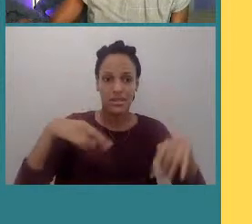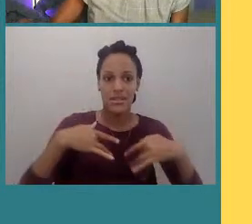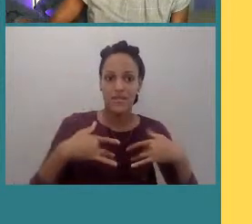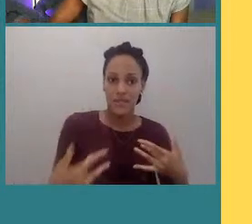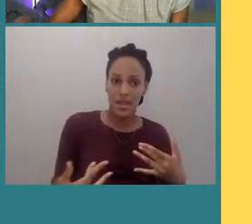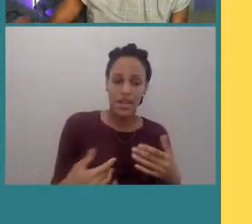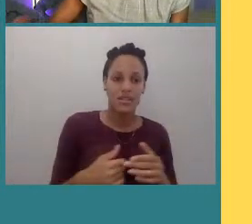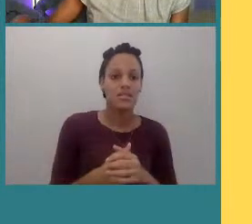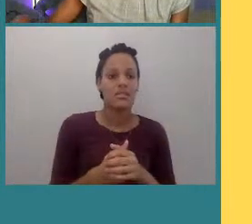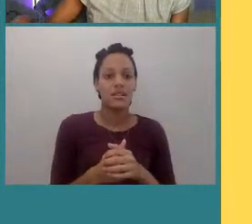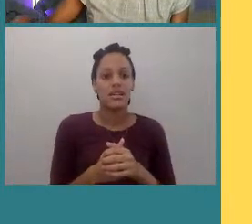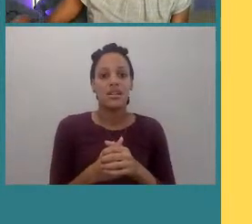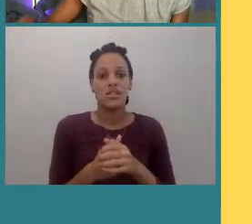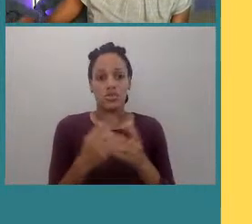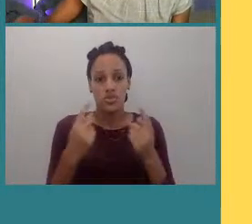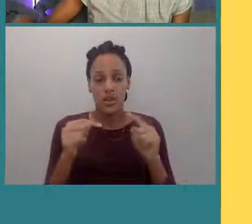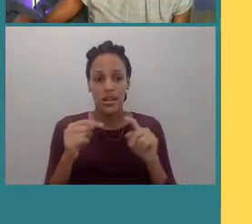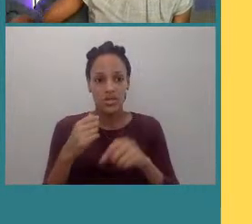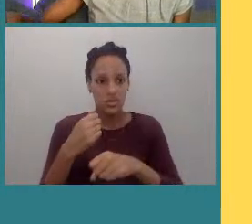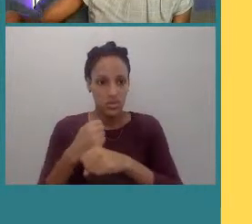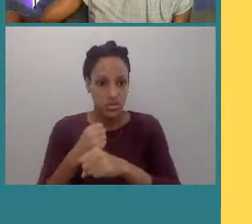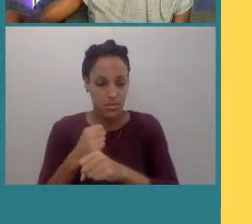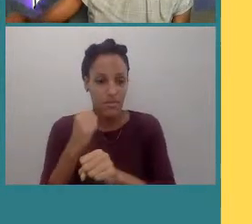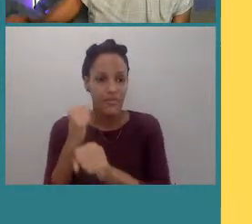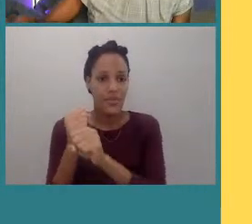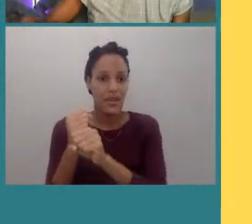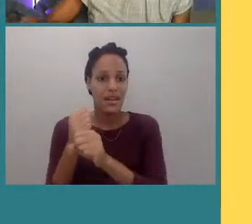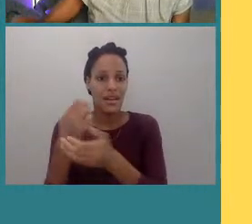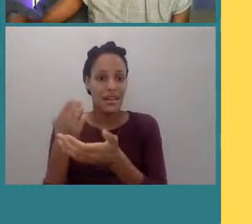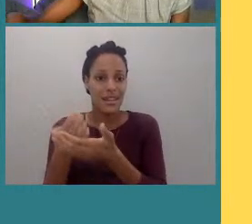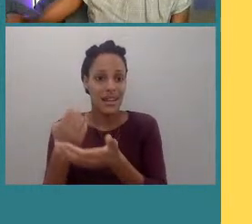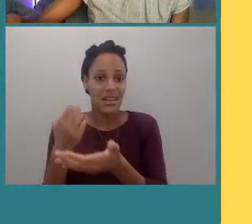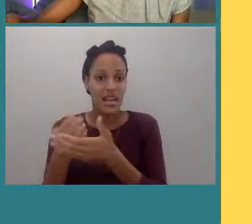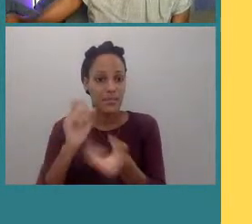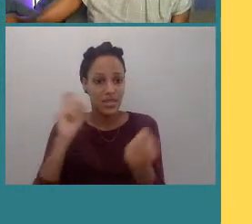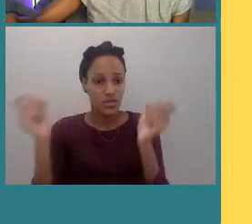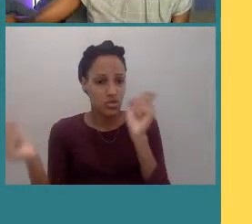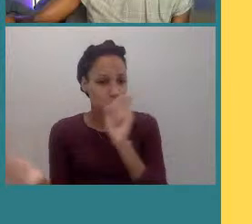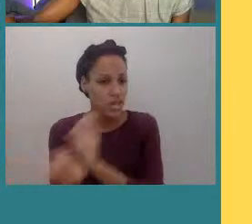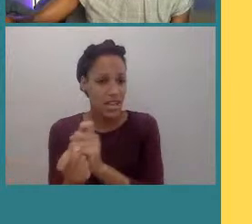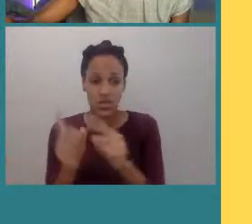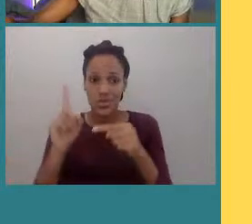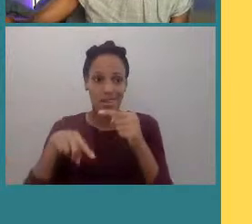the courage of contacting people that do not know me at all. Don't be scared. Say hey DMC!